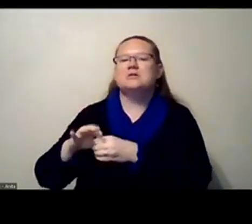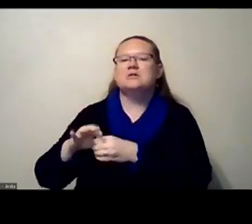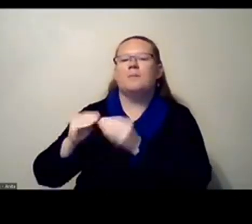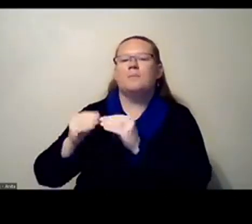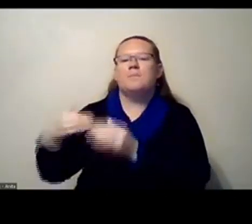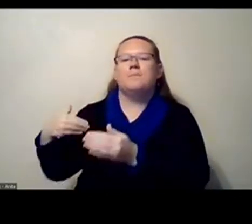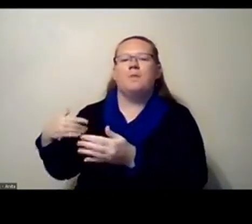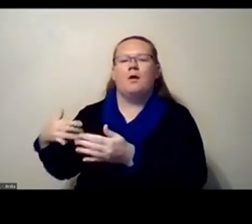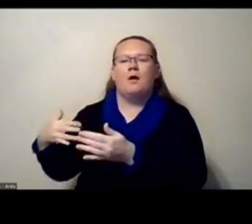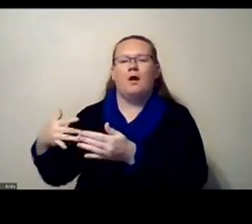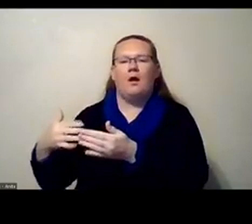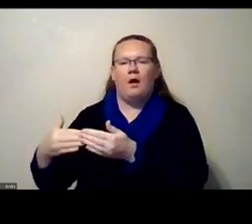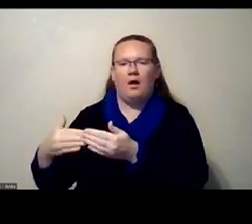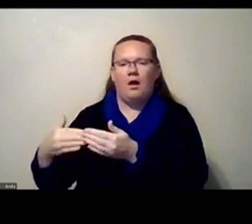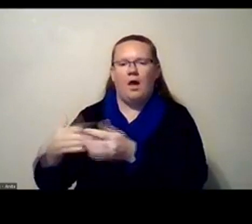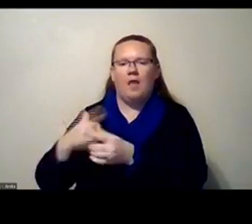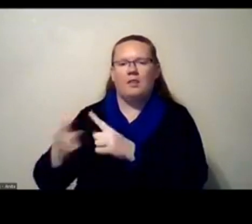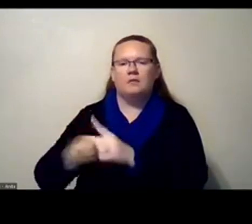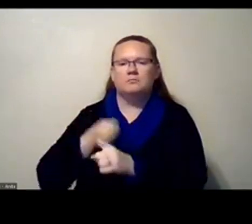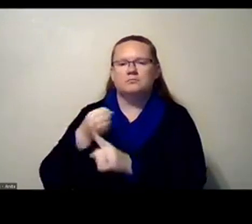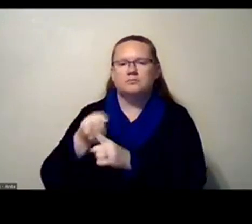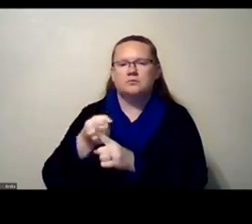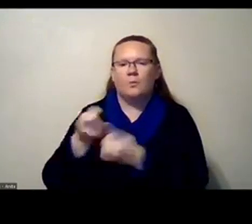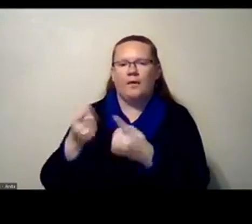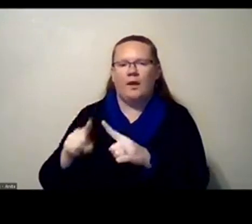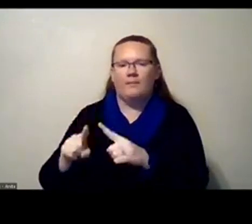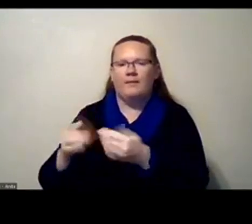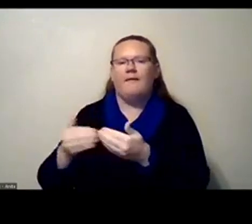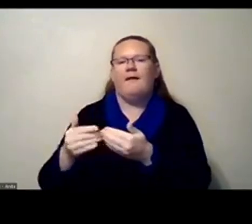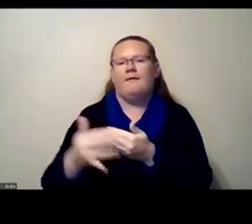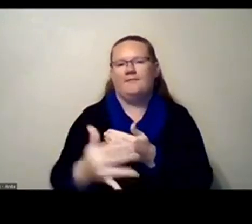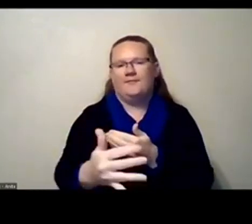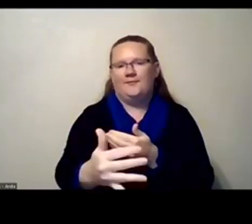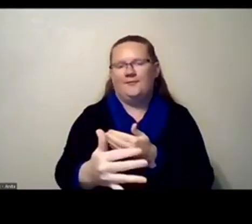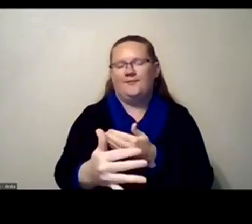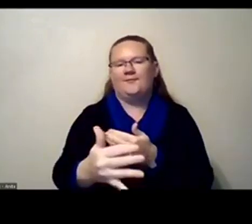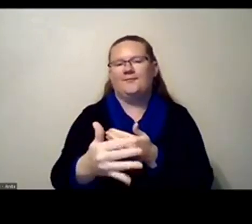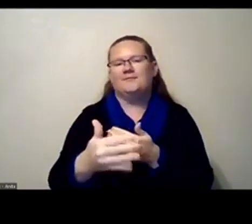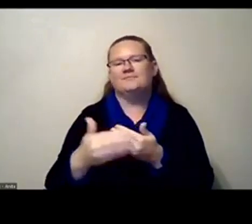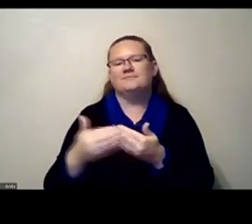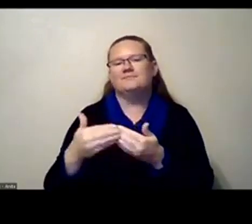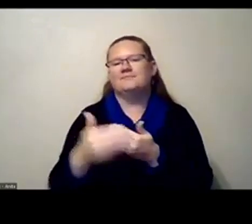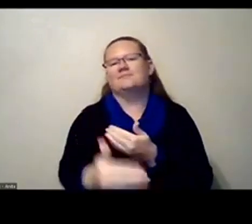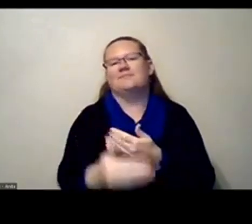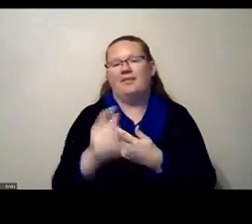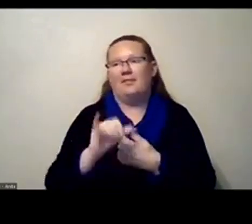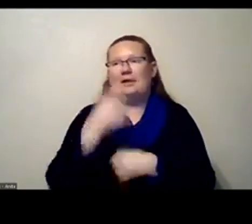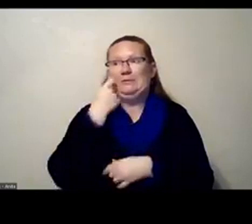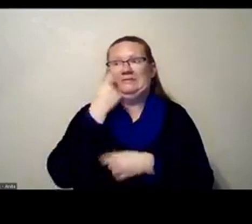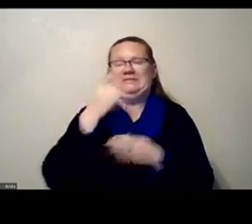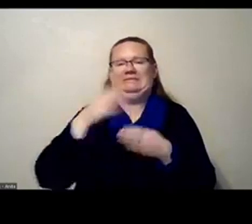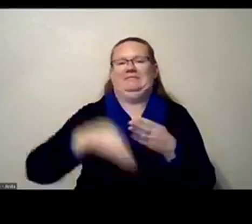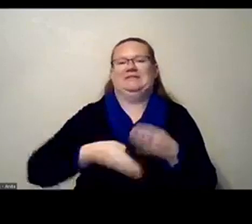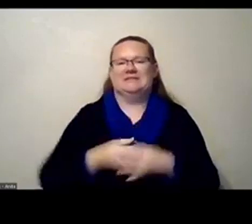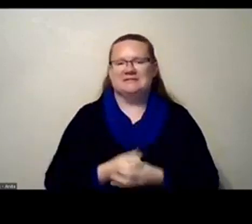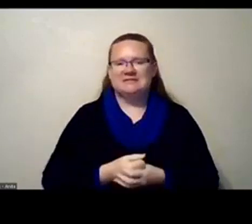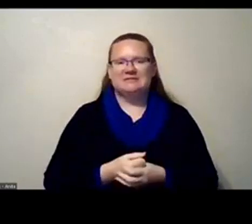And then, given the circumstances that unfolded, there was the election after March 17th that concluded this past Tuesday.